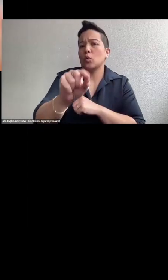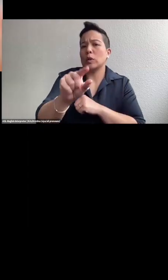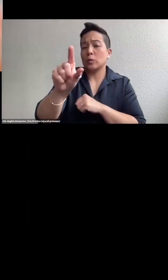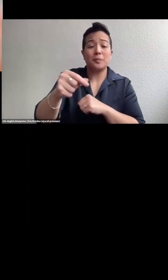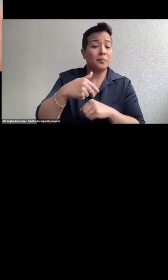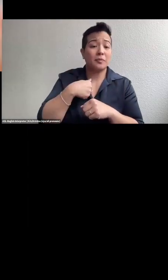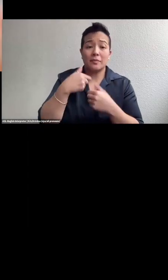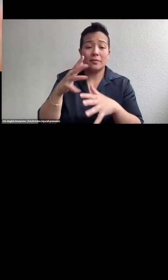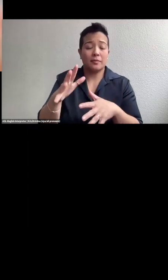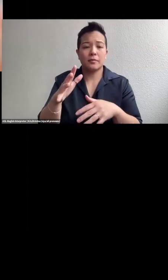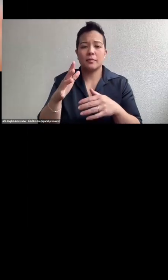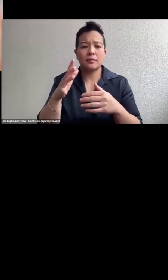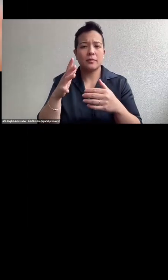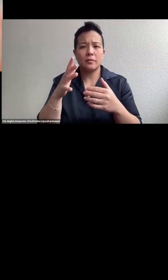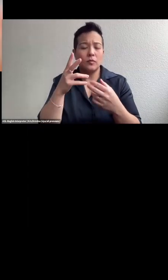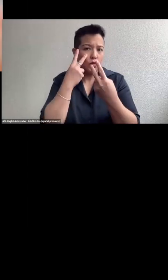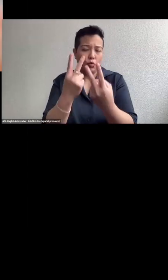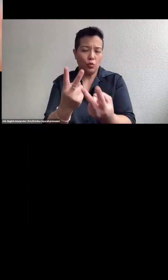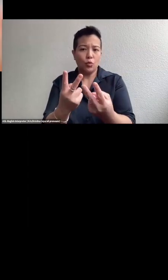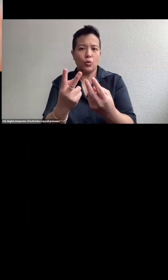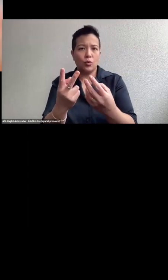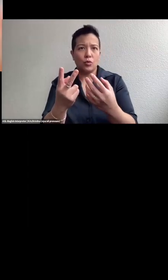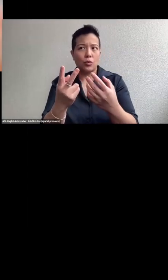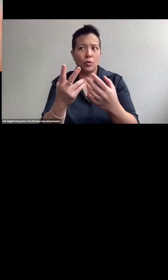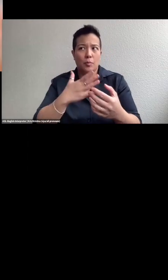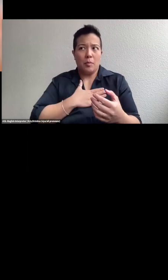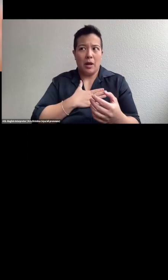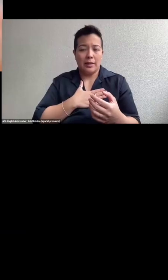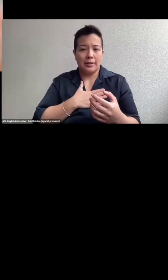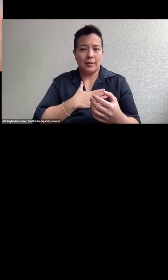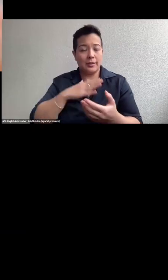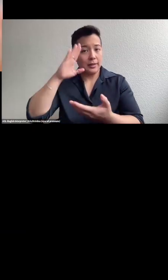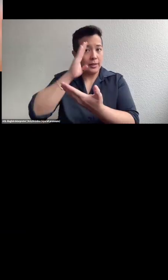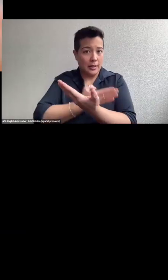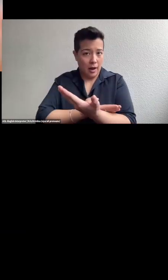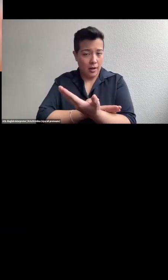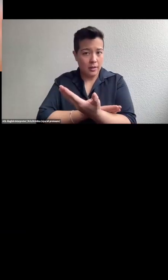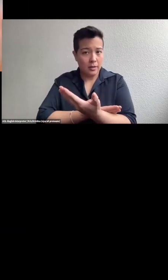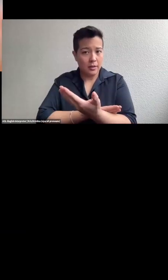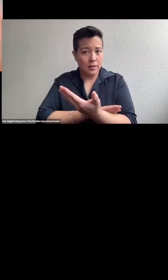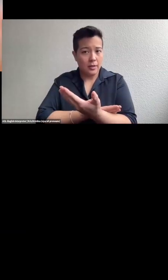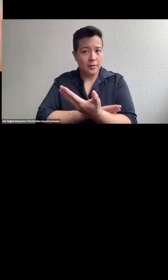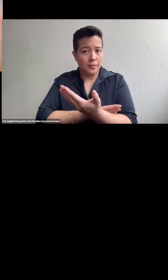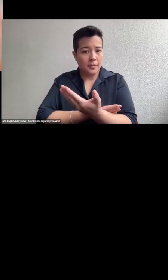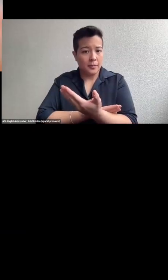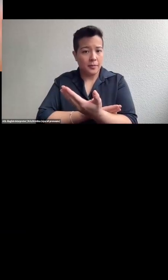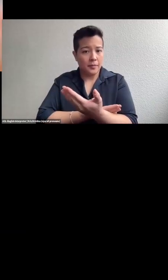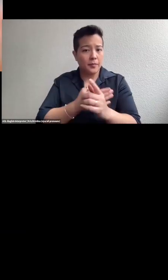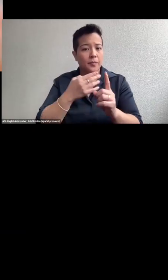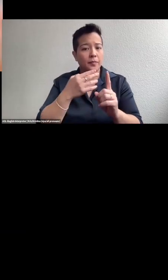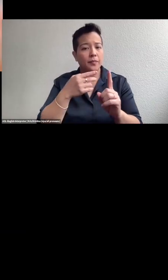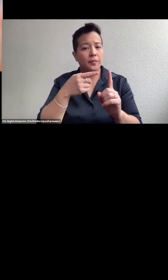had seen, I saw my son's [device], he had an ad, he was at the time